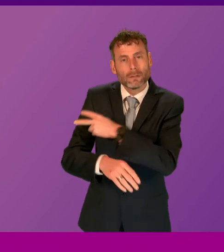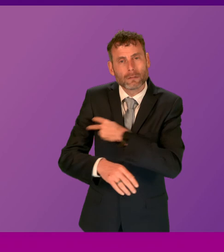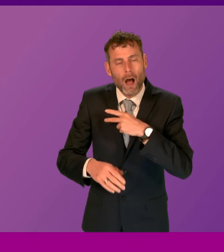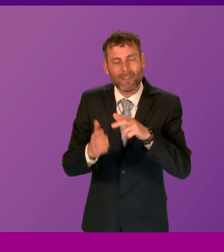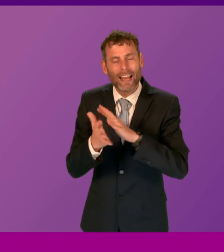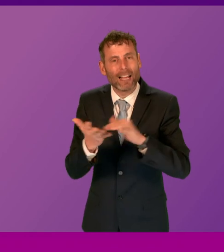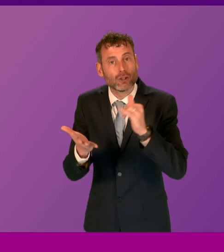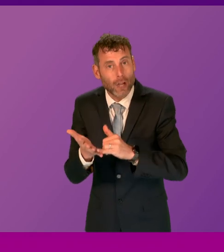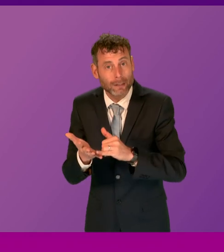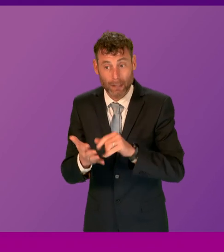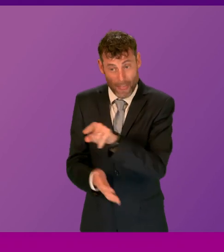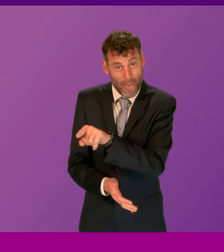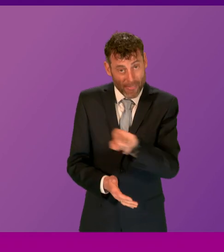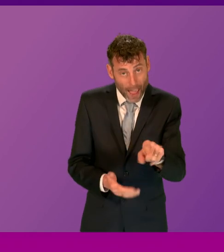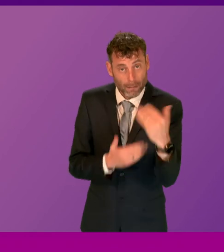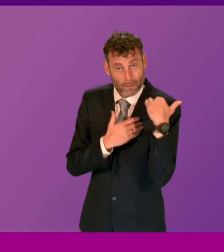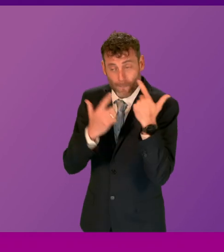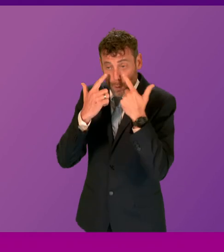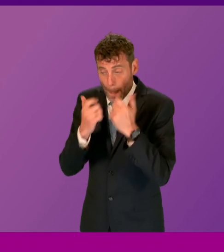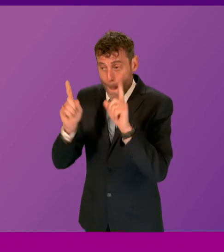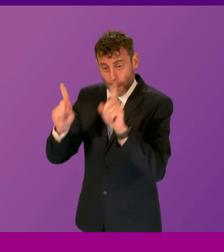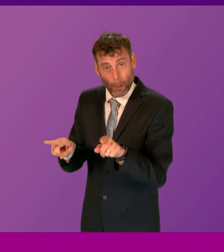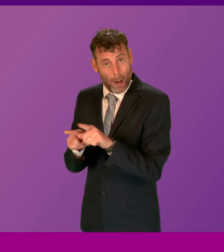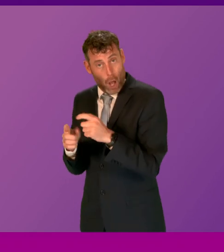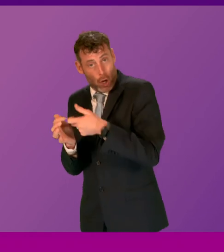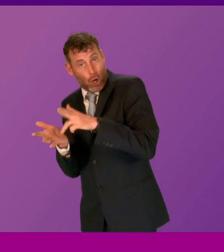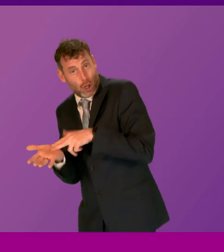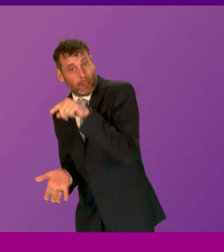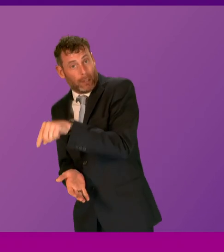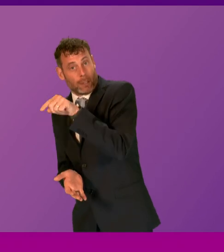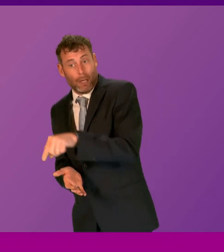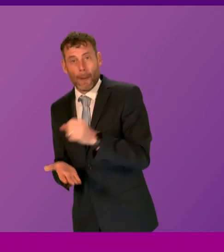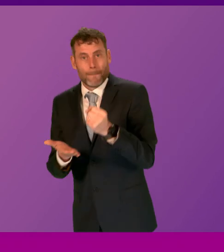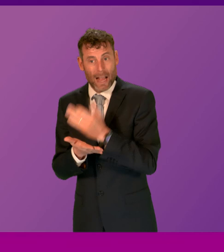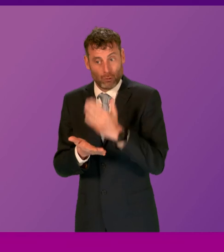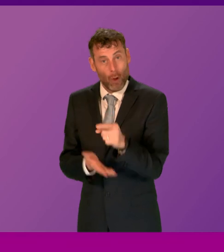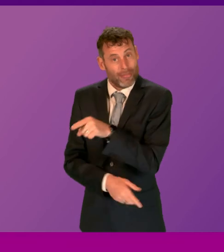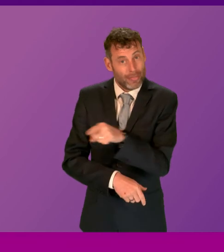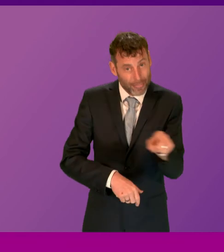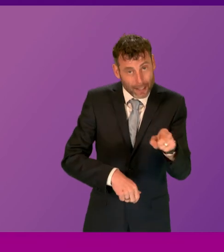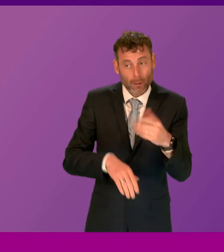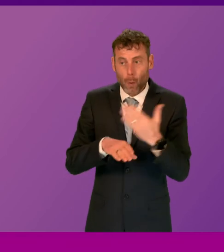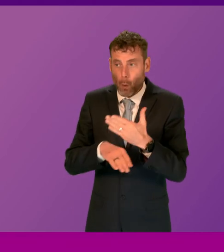for the likes of Kirsteen and many other patients across Scotland are the best paid in the entire United Kingdom.